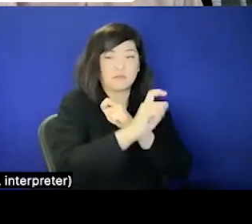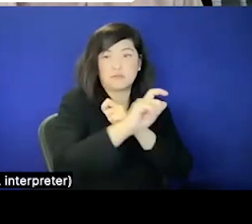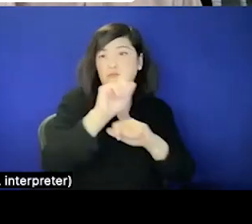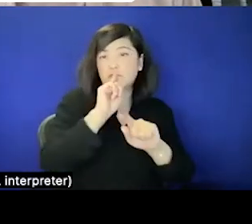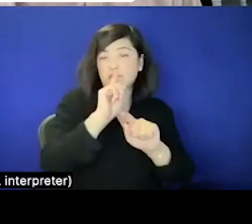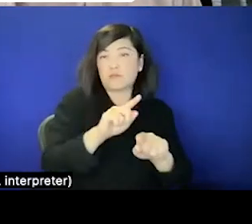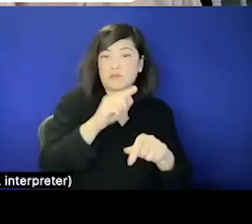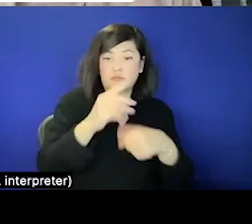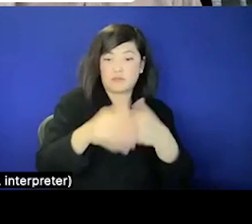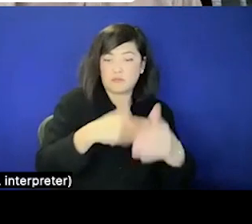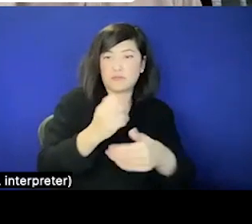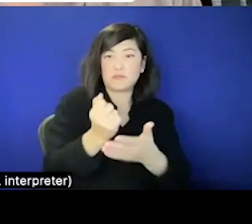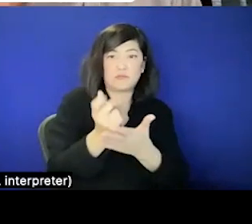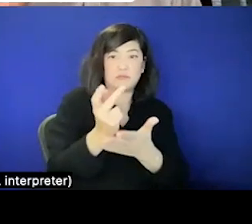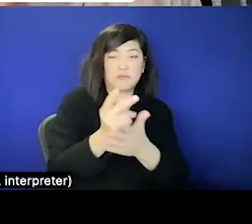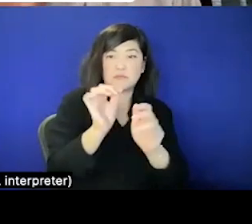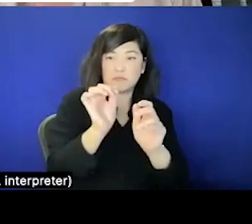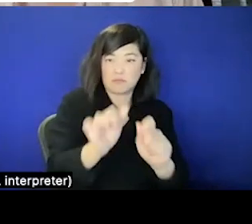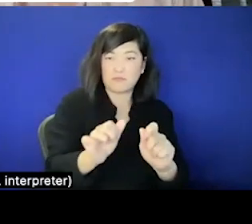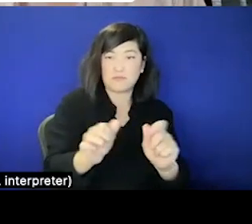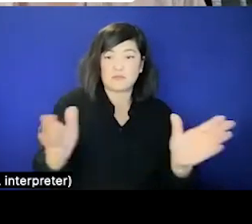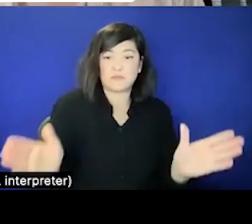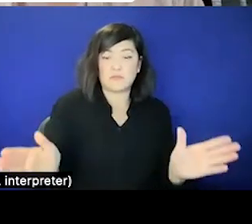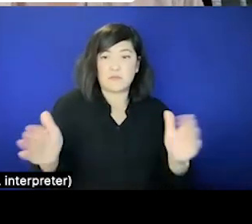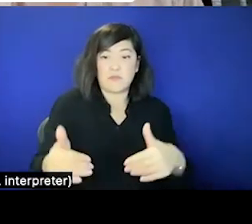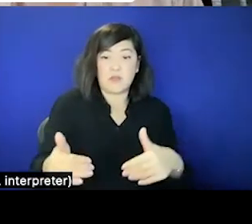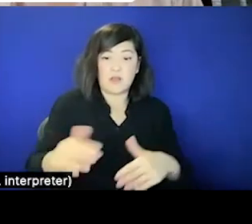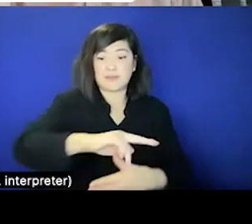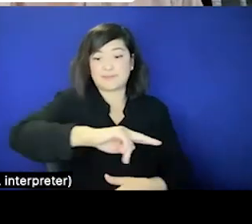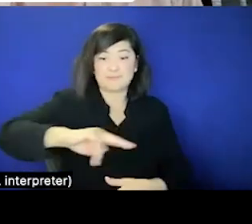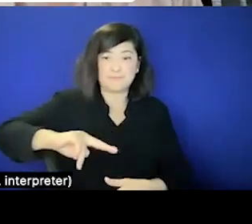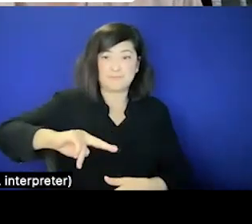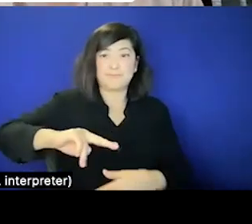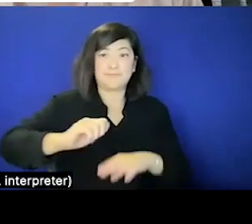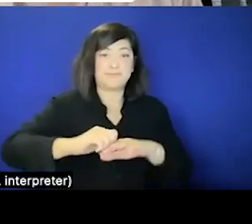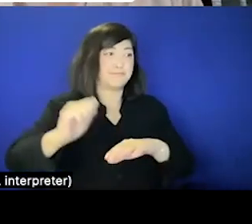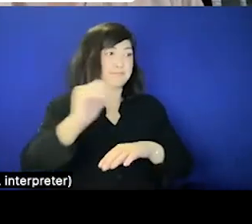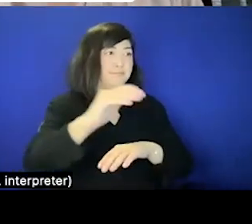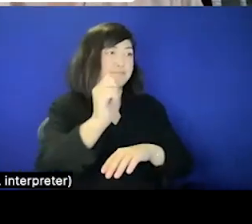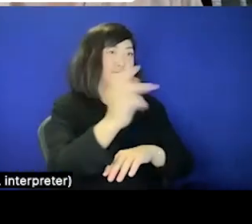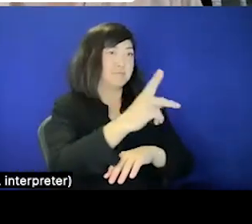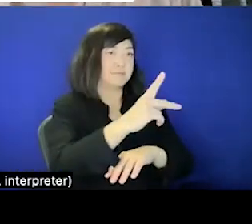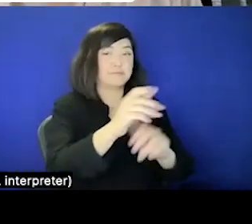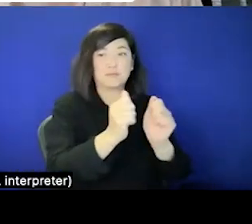You can put a sticker on a box, it goes back with the clear authorisation attached to it,